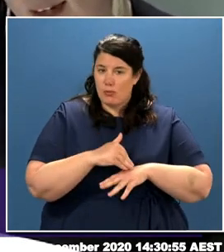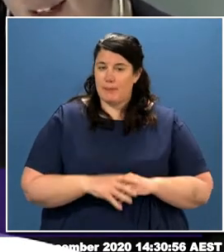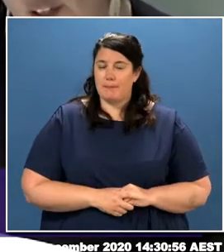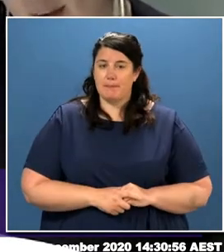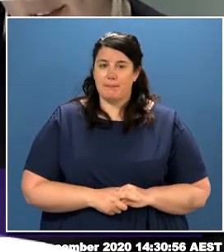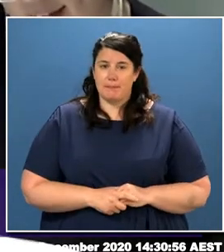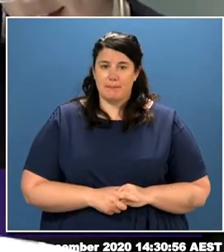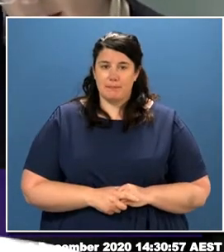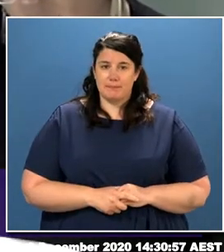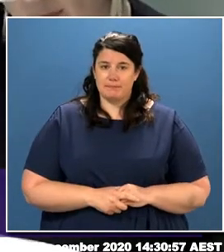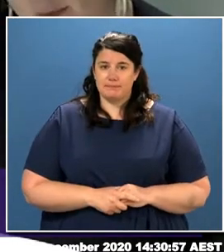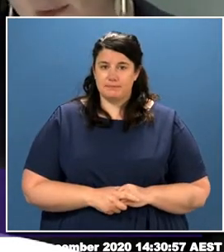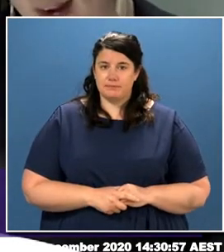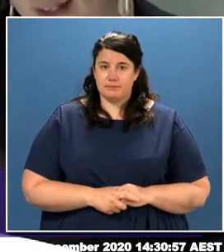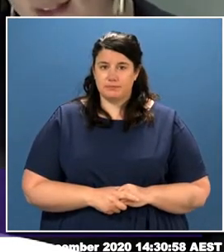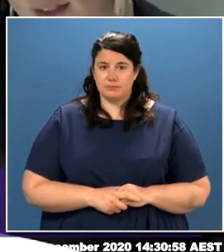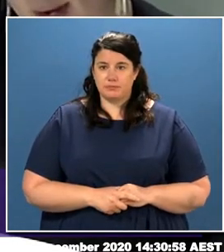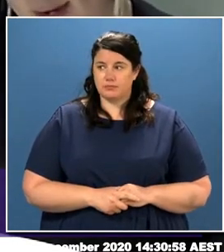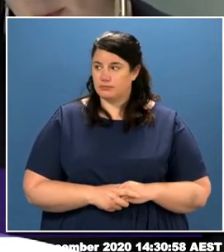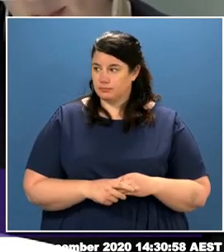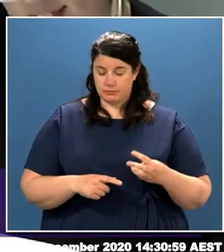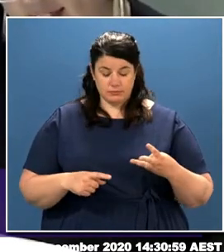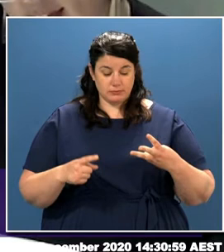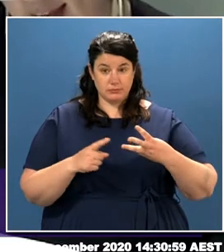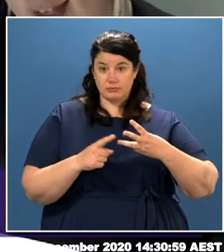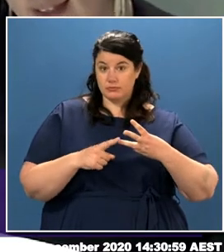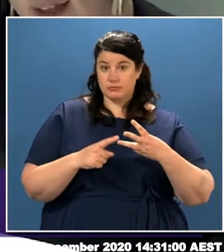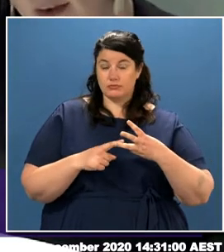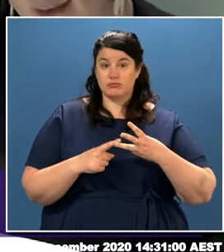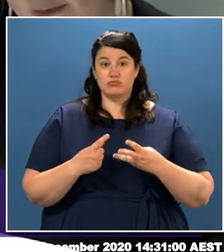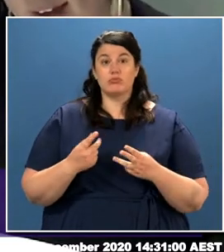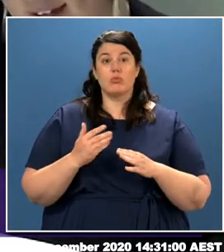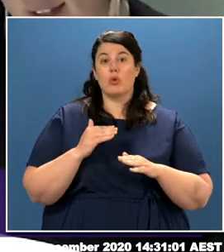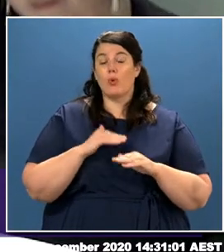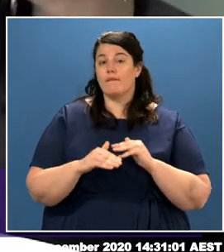Another issue I think that was raised as quite important is around the fact that